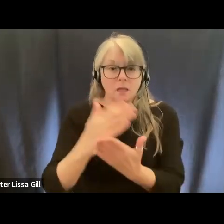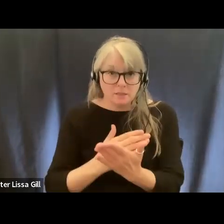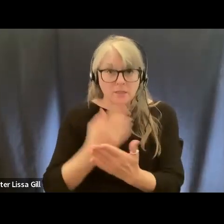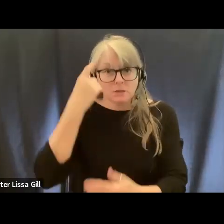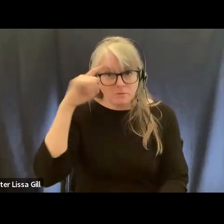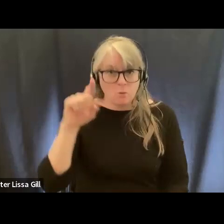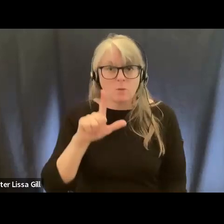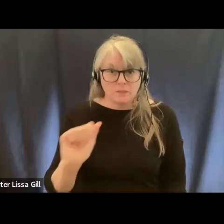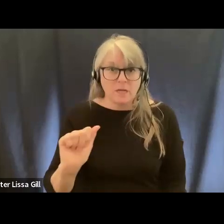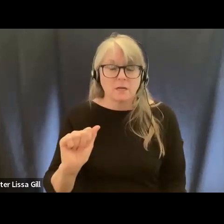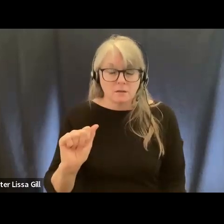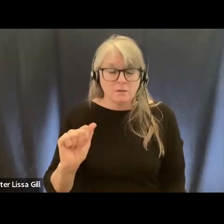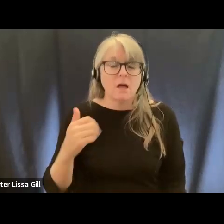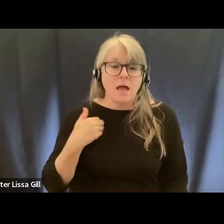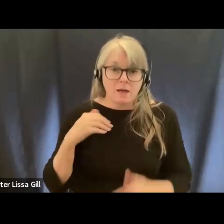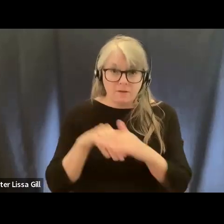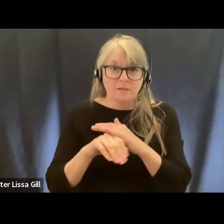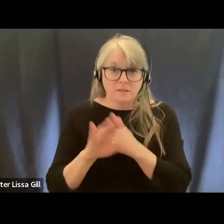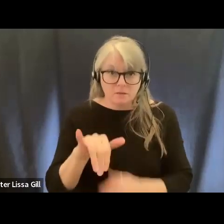Yes, I do get the, I do get the HUD listings for, for Louisiana. So I do have access to those.